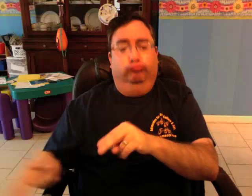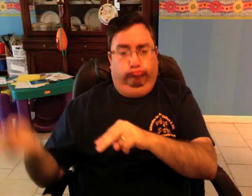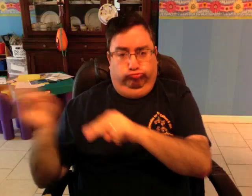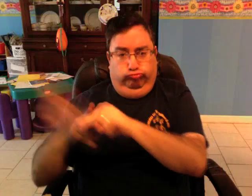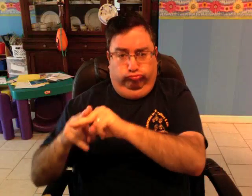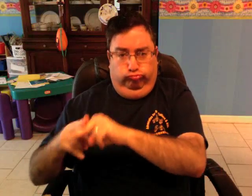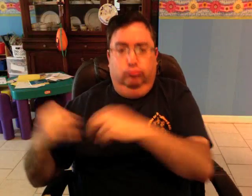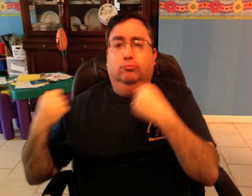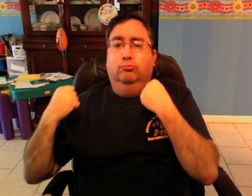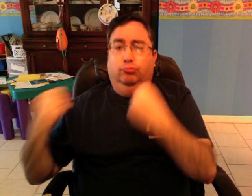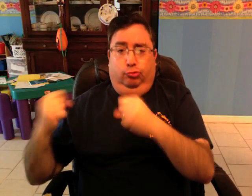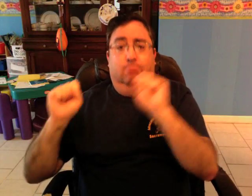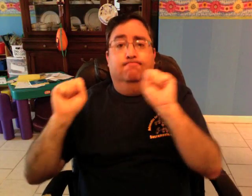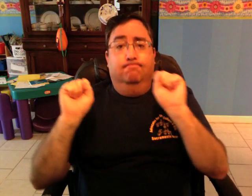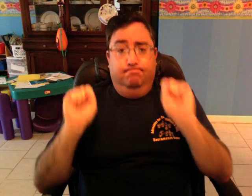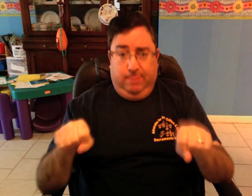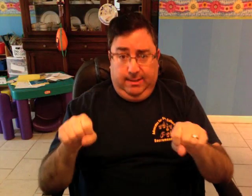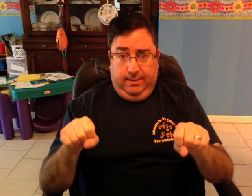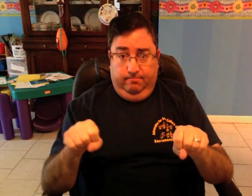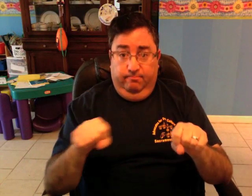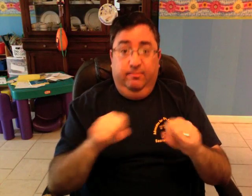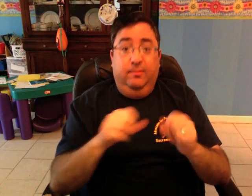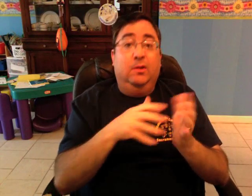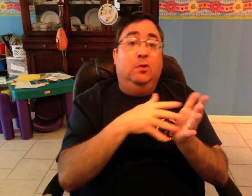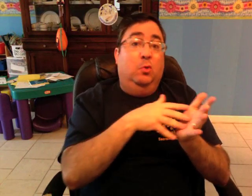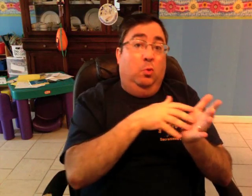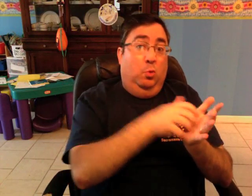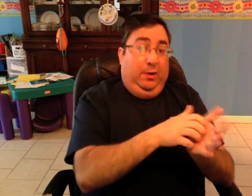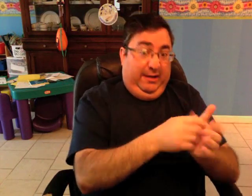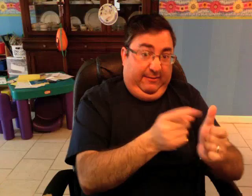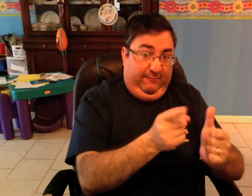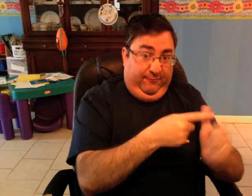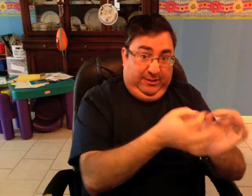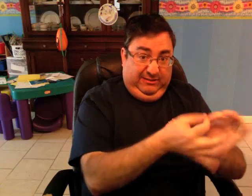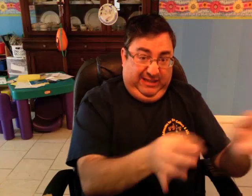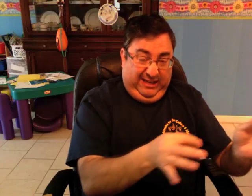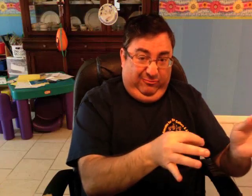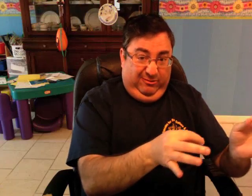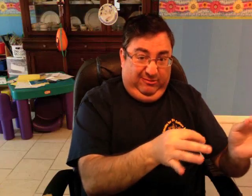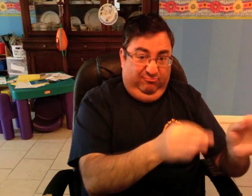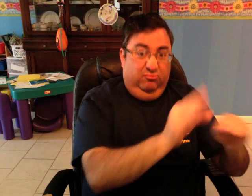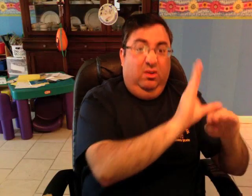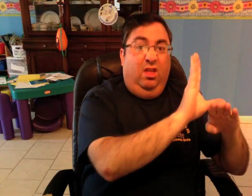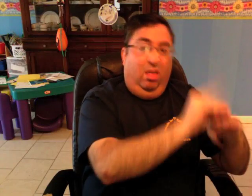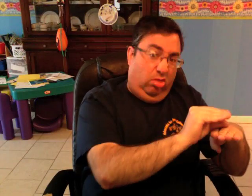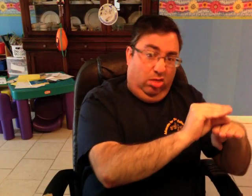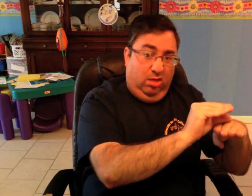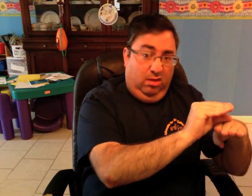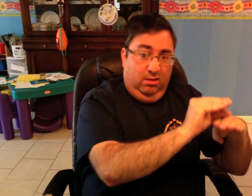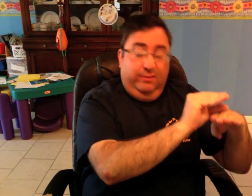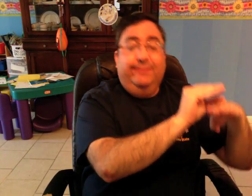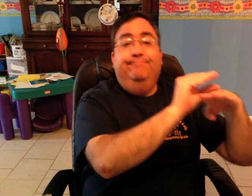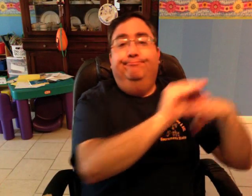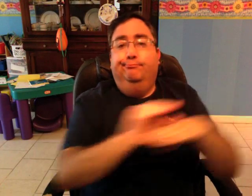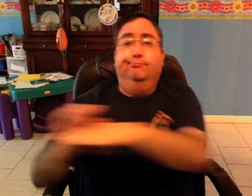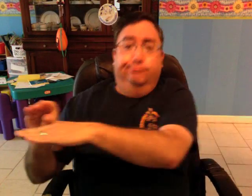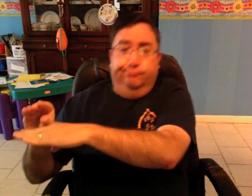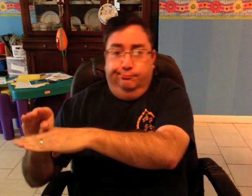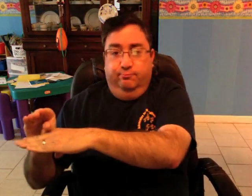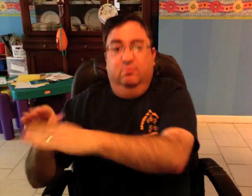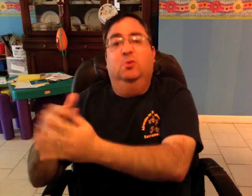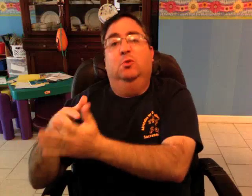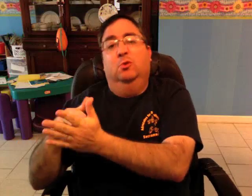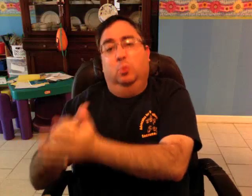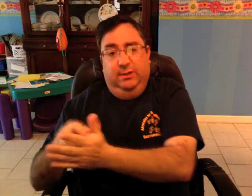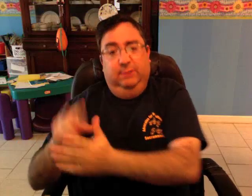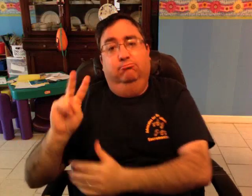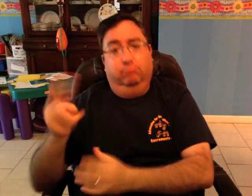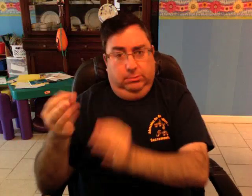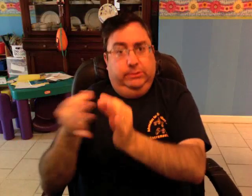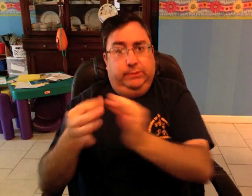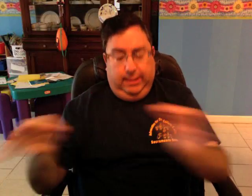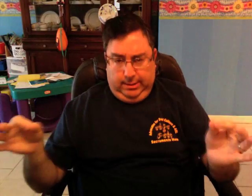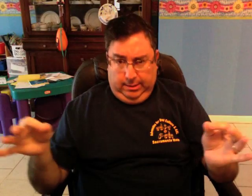When skills in a first language are weak, skills in the second language will also be weak.